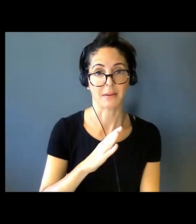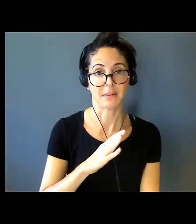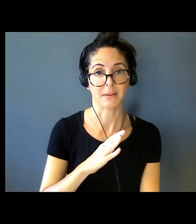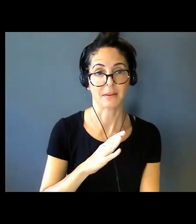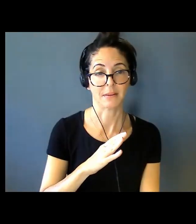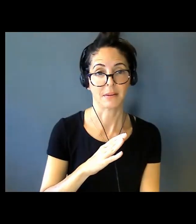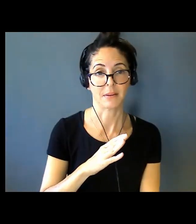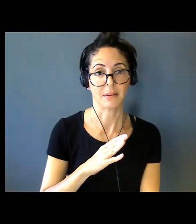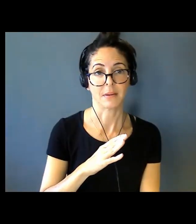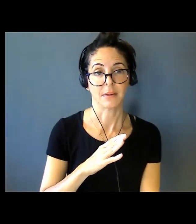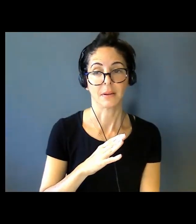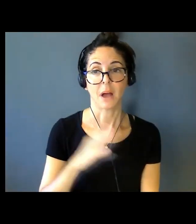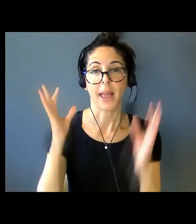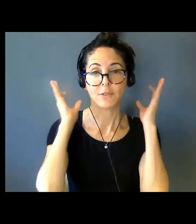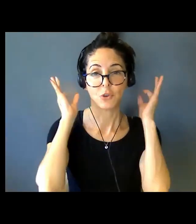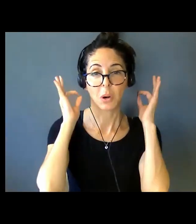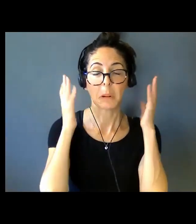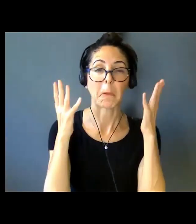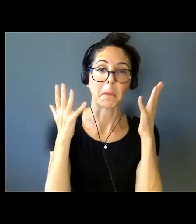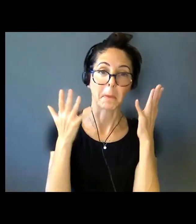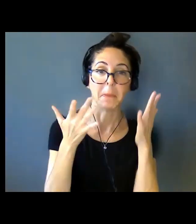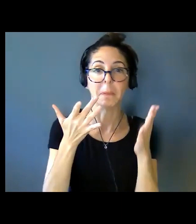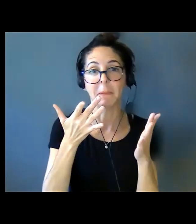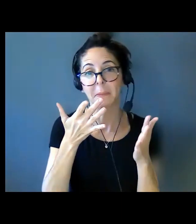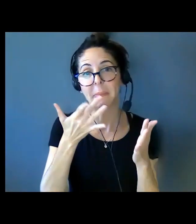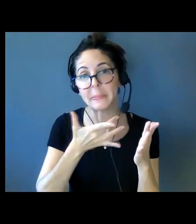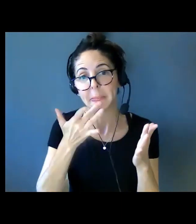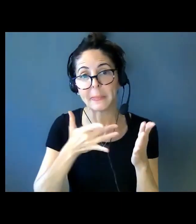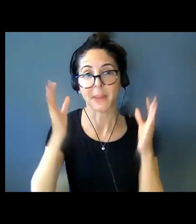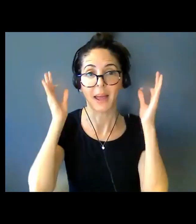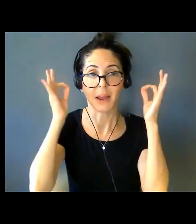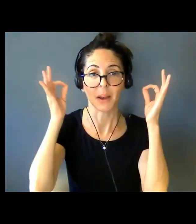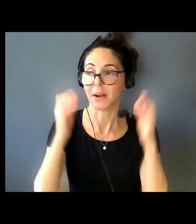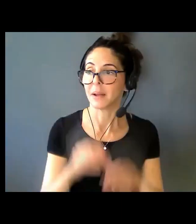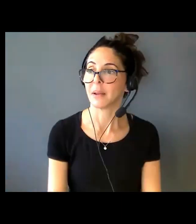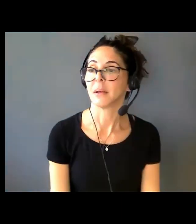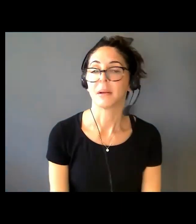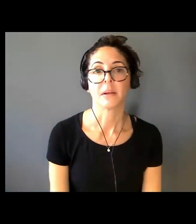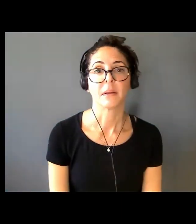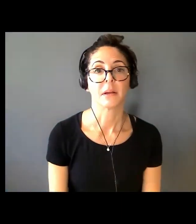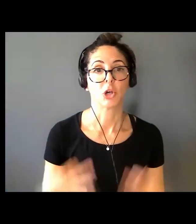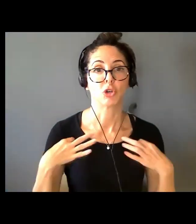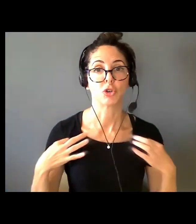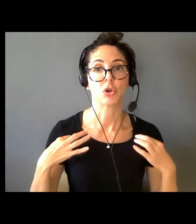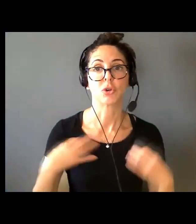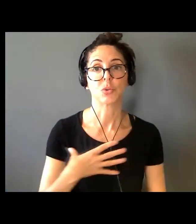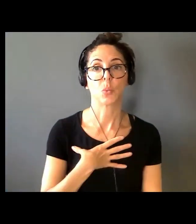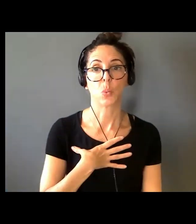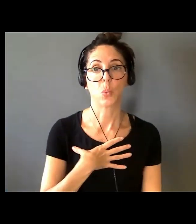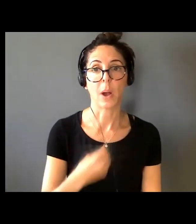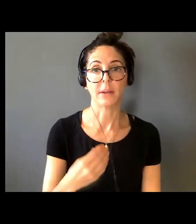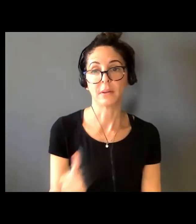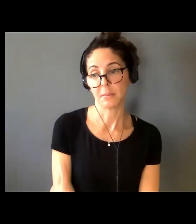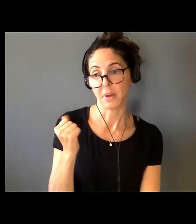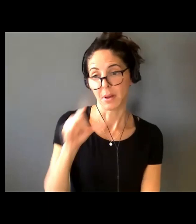somewhat thinning hair, I’m wearing a white shirt. Behind me is a photograph taken on one